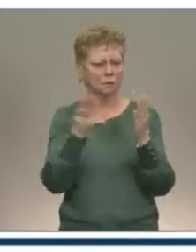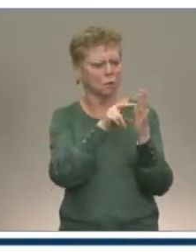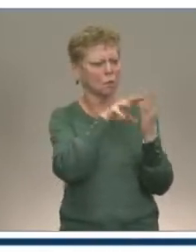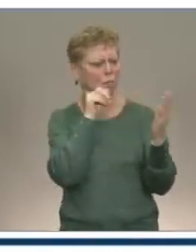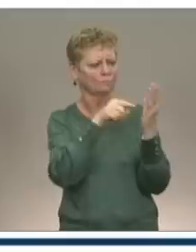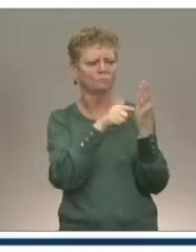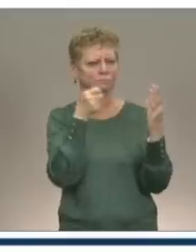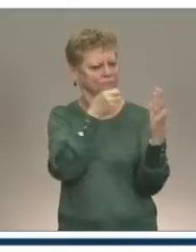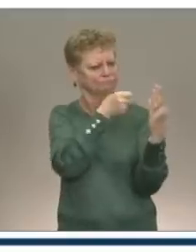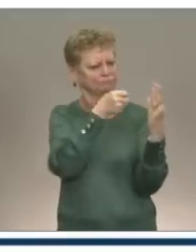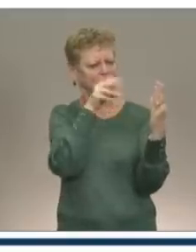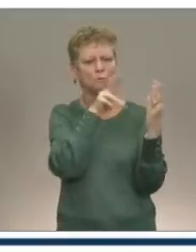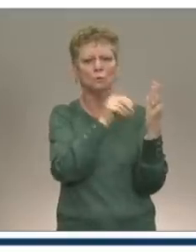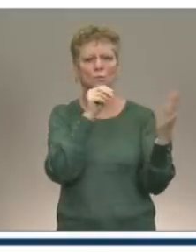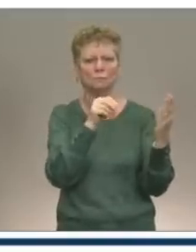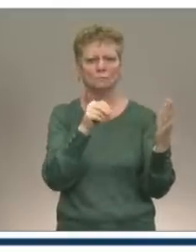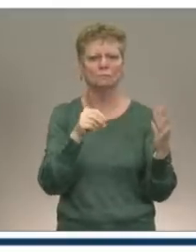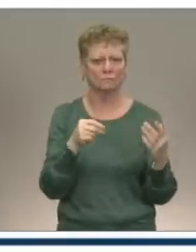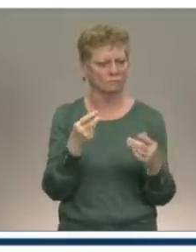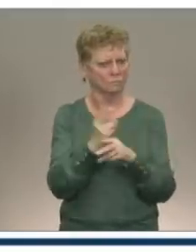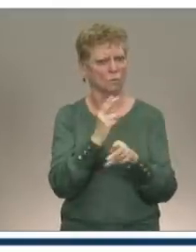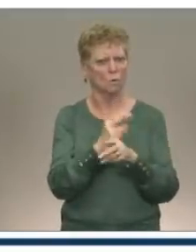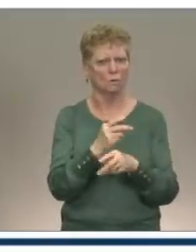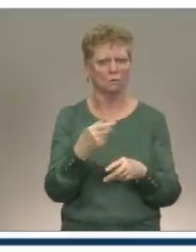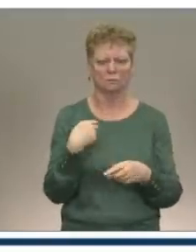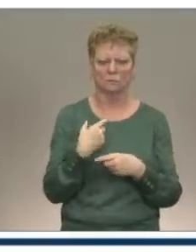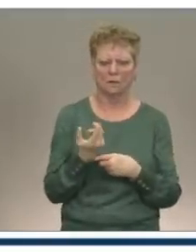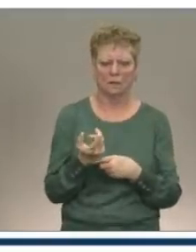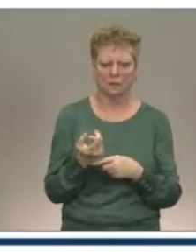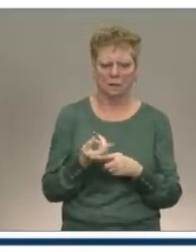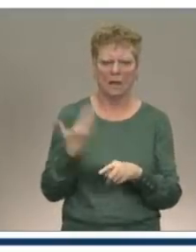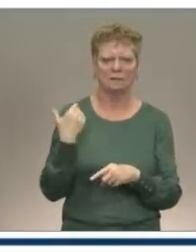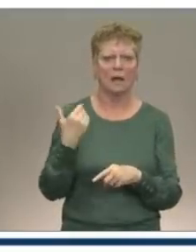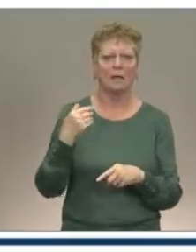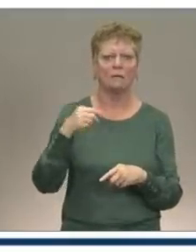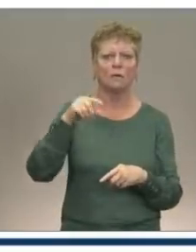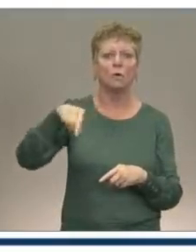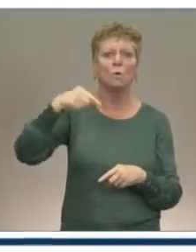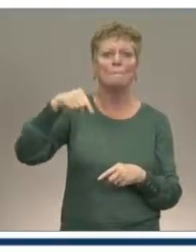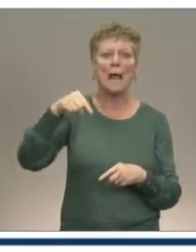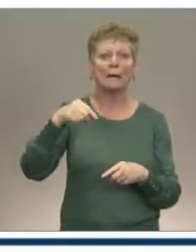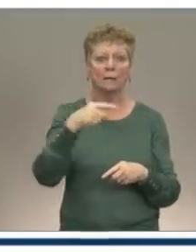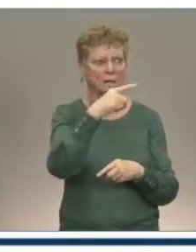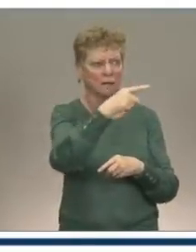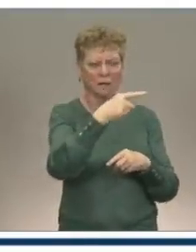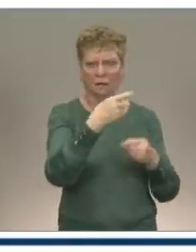i was in quebec city last month and every place i went was using it is there a reason why